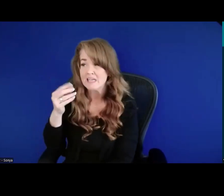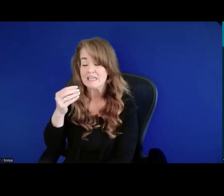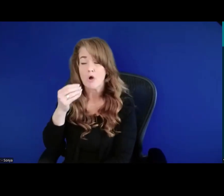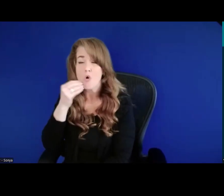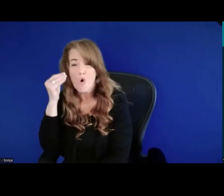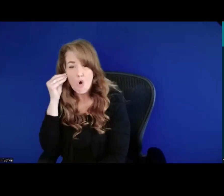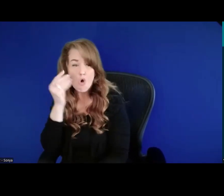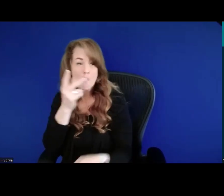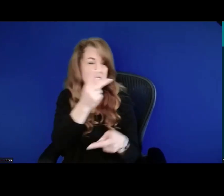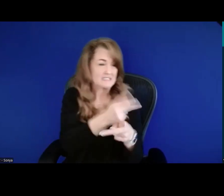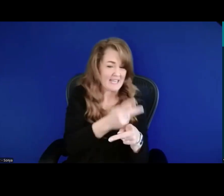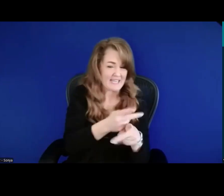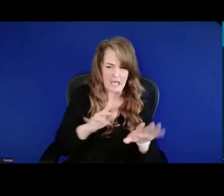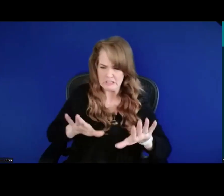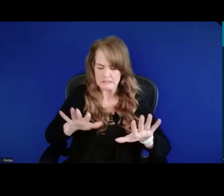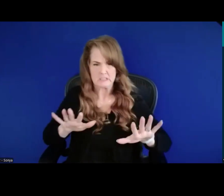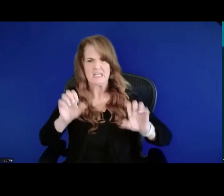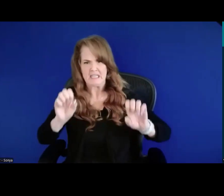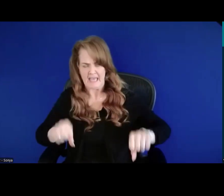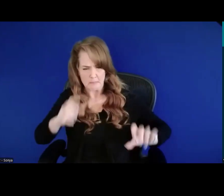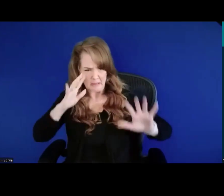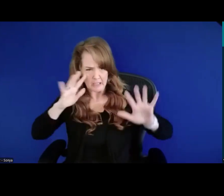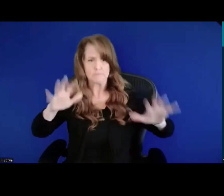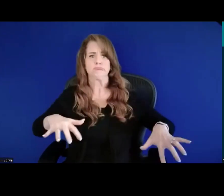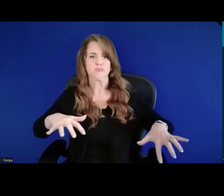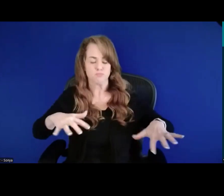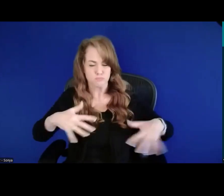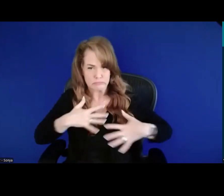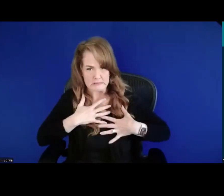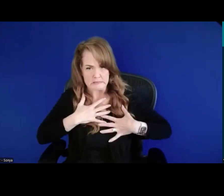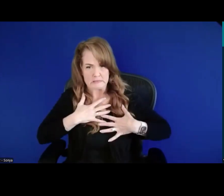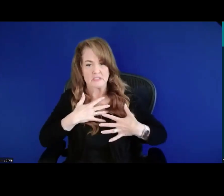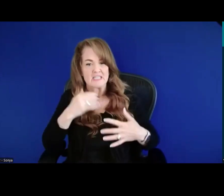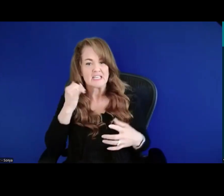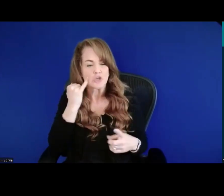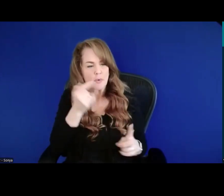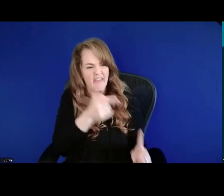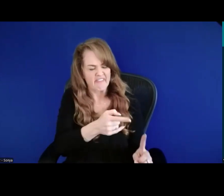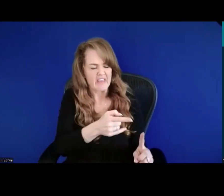maybe a bit alarming. If he's having frequent meltdowns at daycare, is he